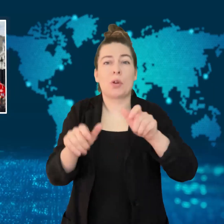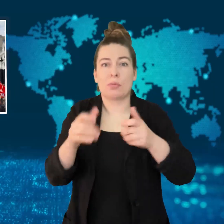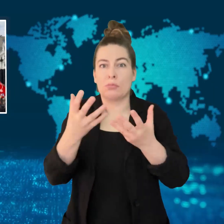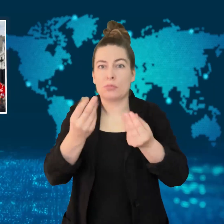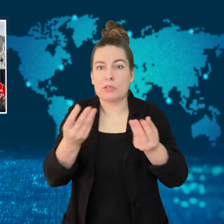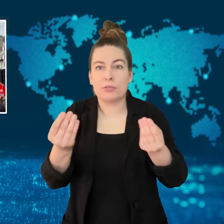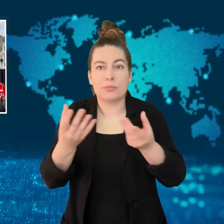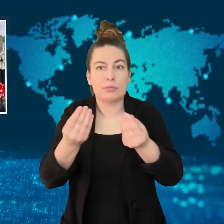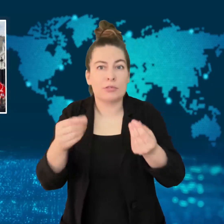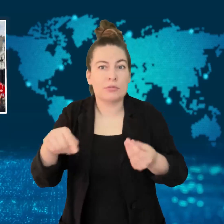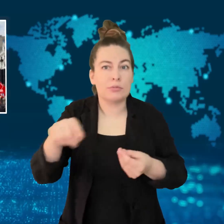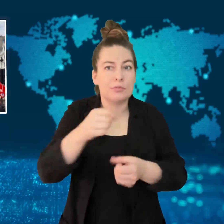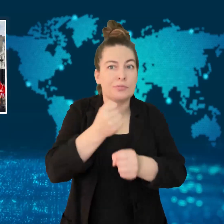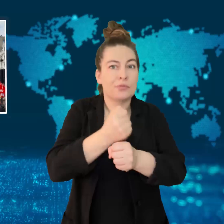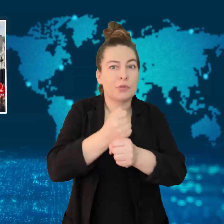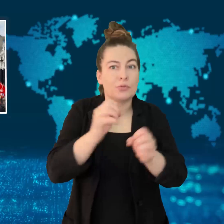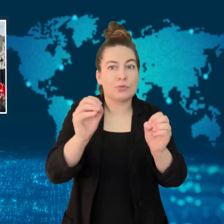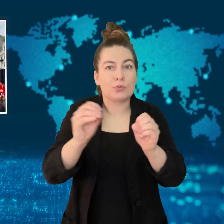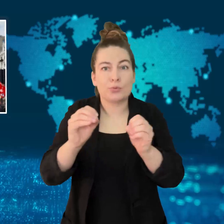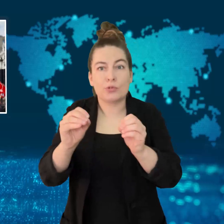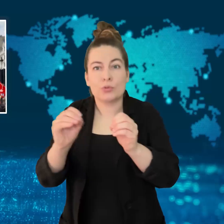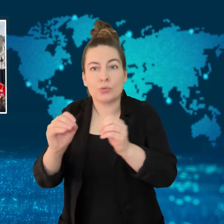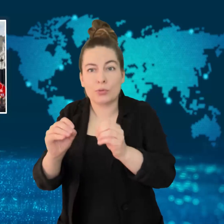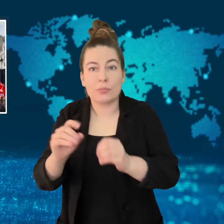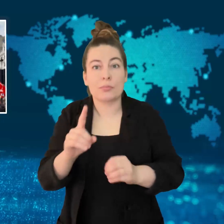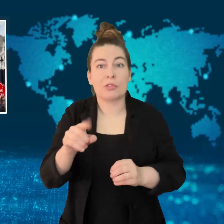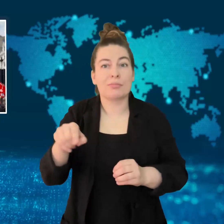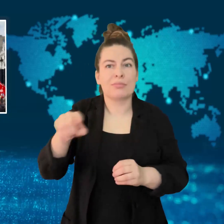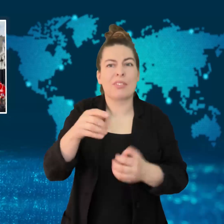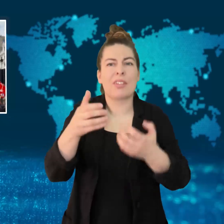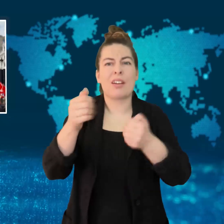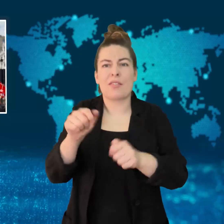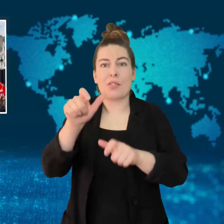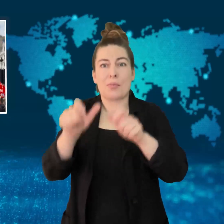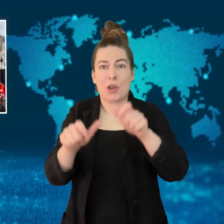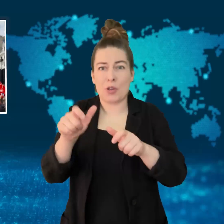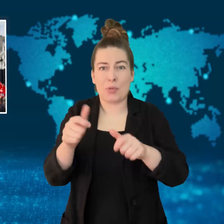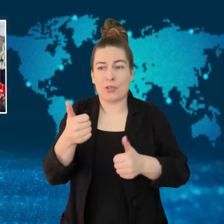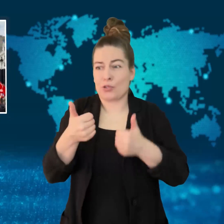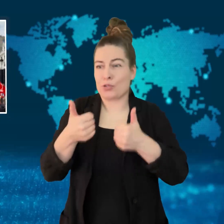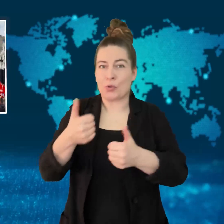rent but cars and houses are less obtainable.